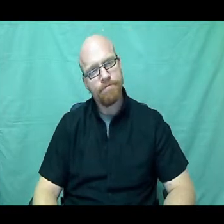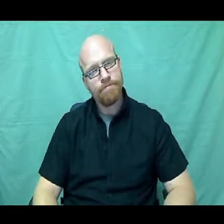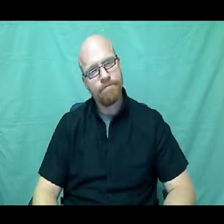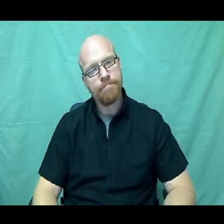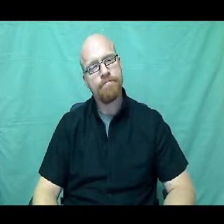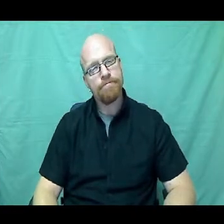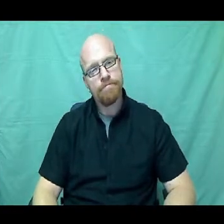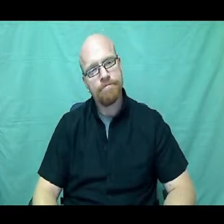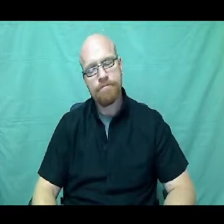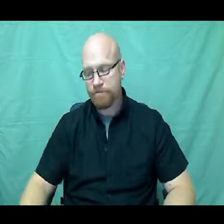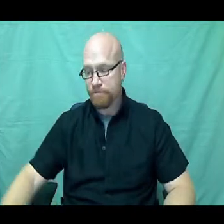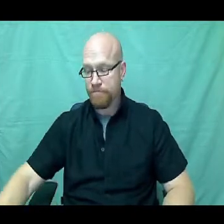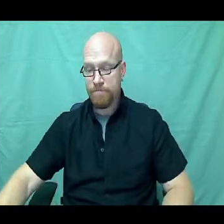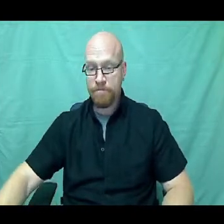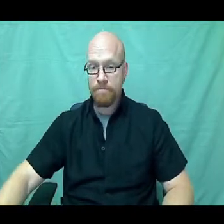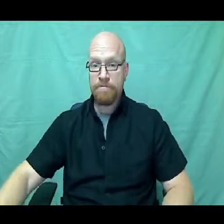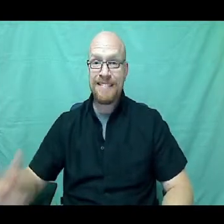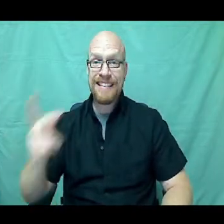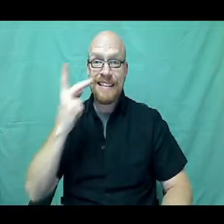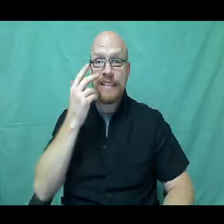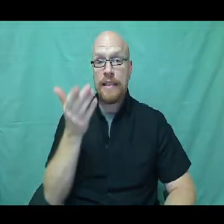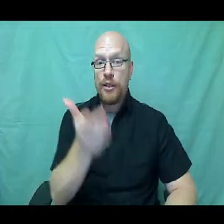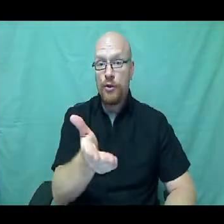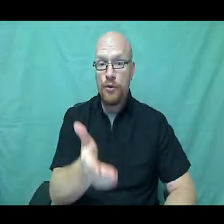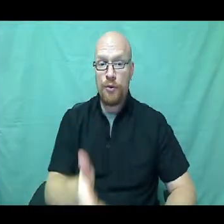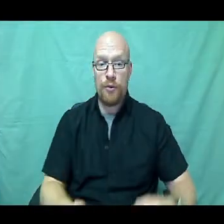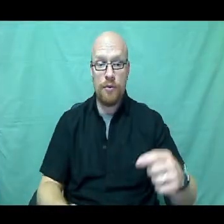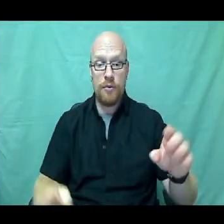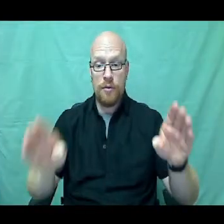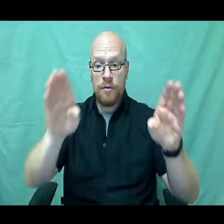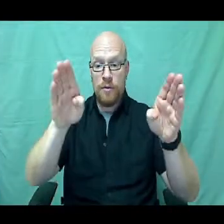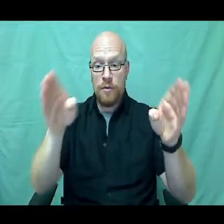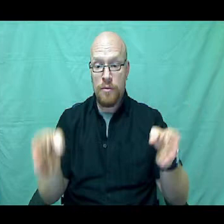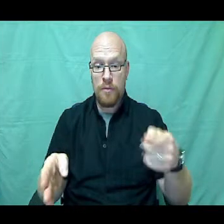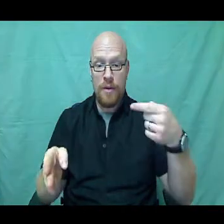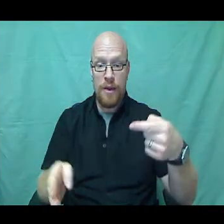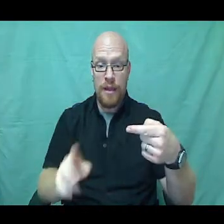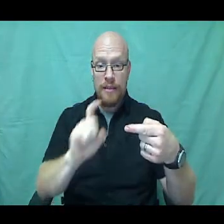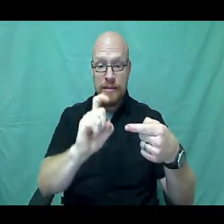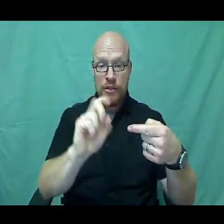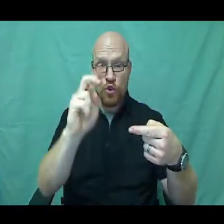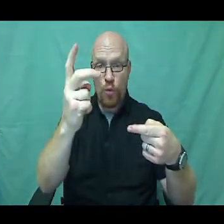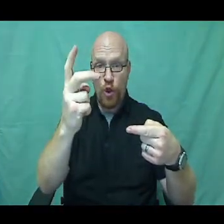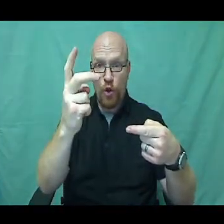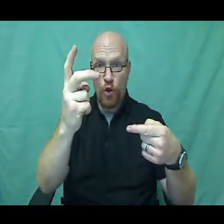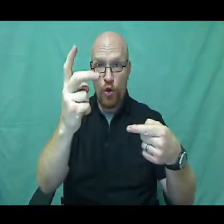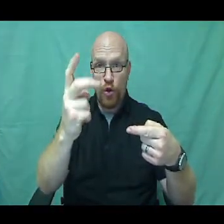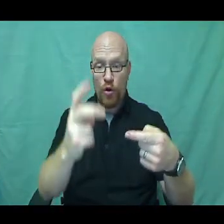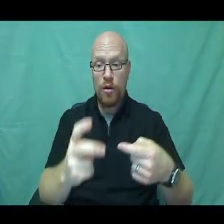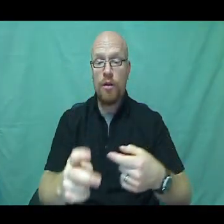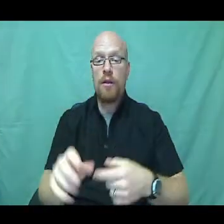Now let's look at example c. Here we have negative x squared